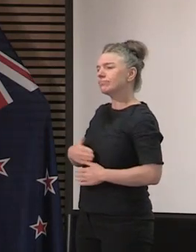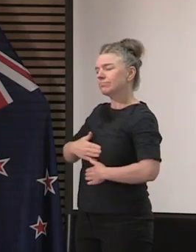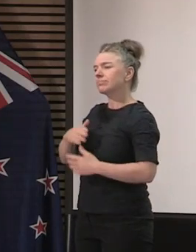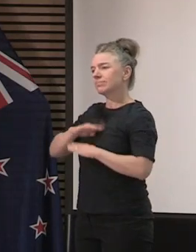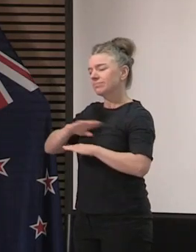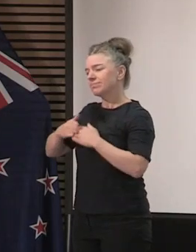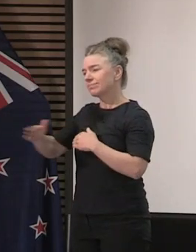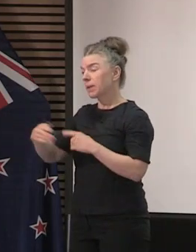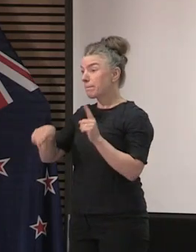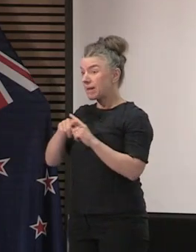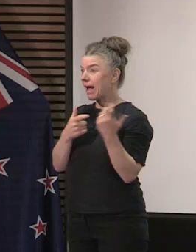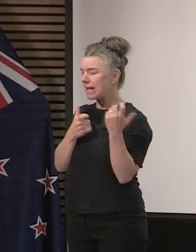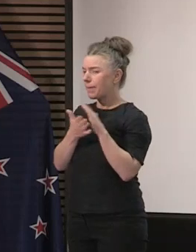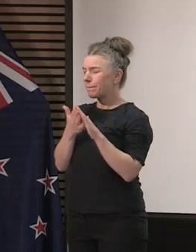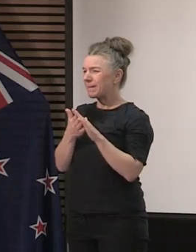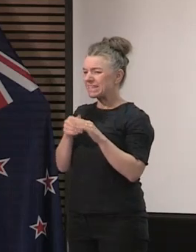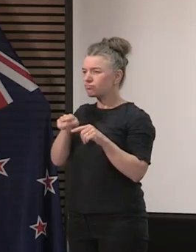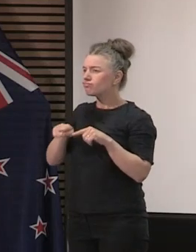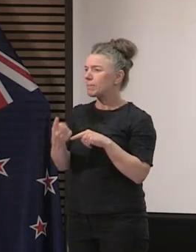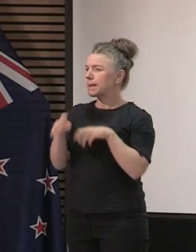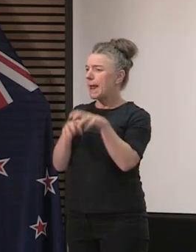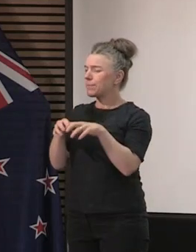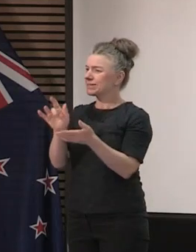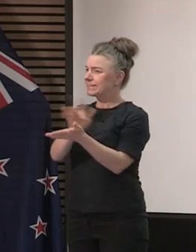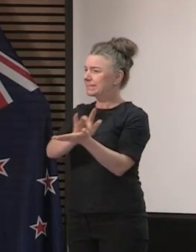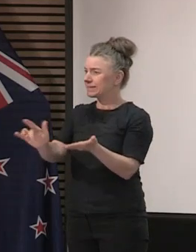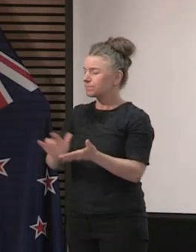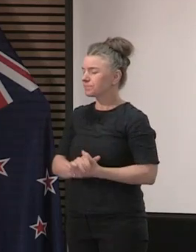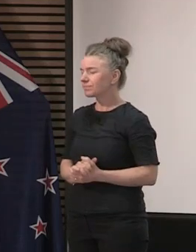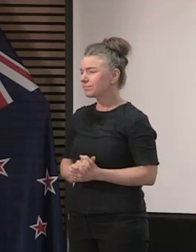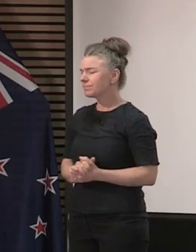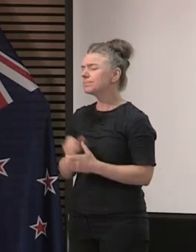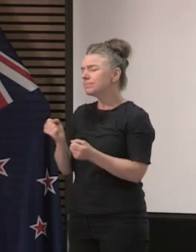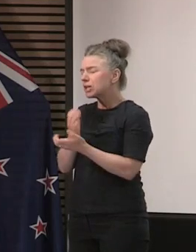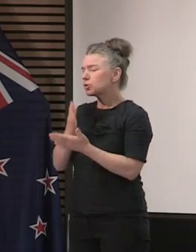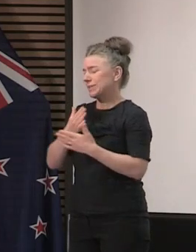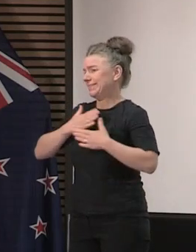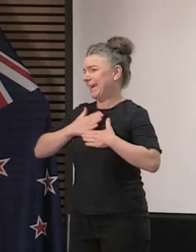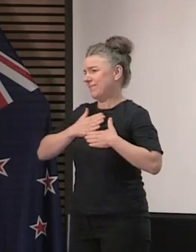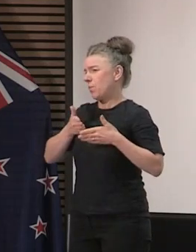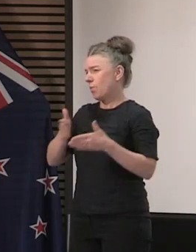the country, it fills freezers and rids farmland of pests. These restrictions allow for